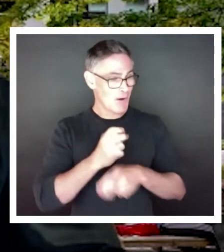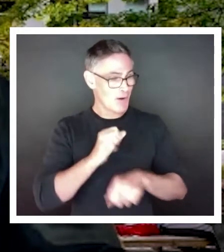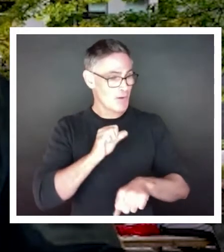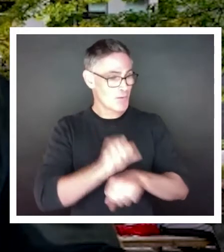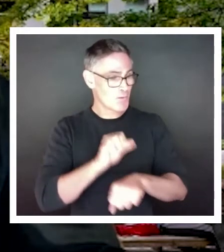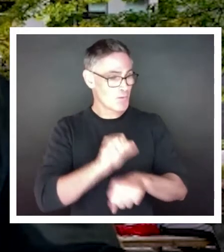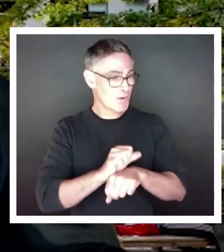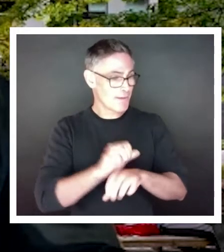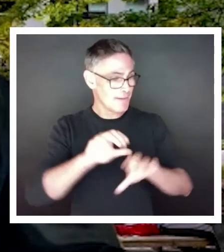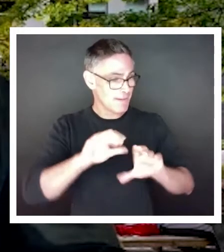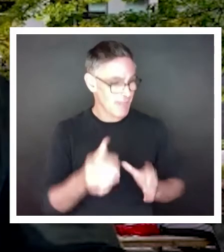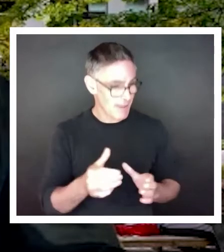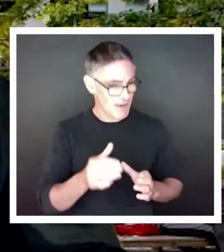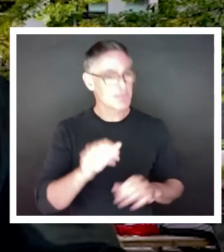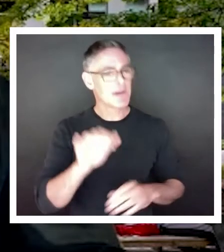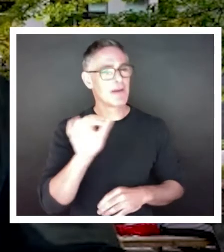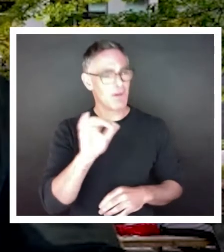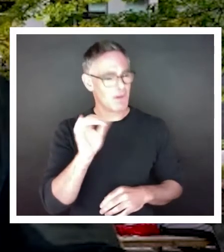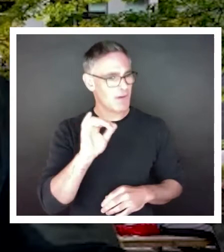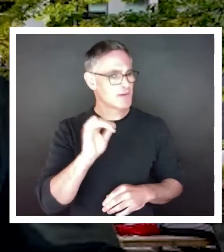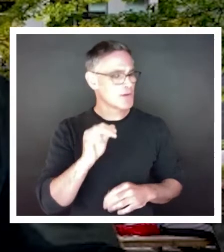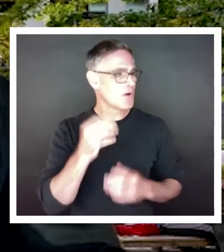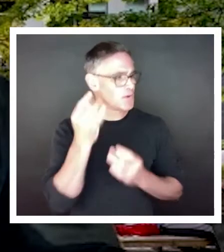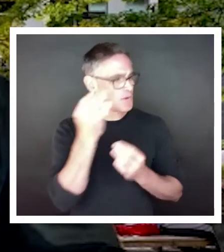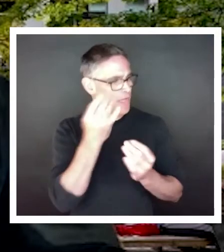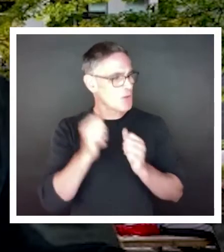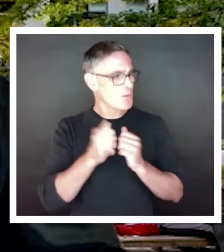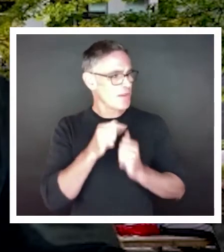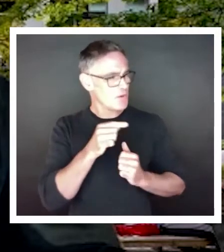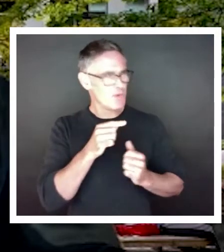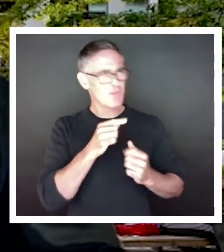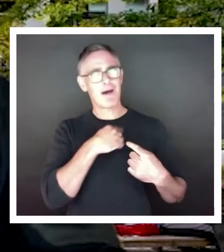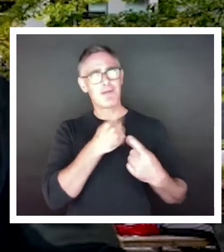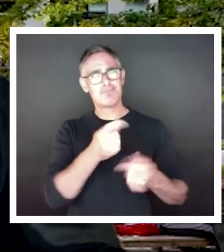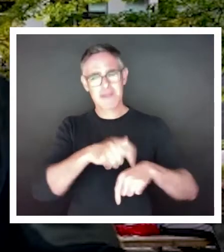but also to reflect of you on the journey that we have taken to get to this point in our lives.